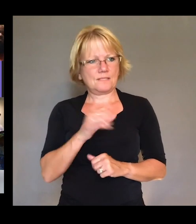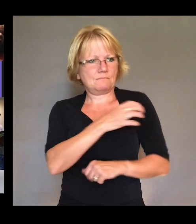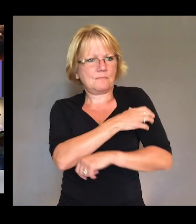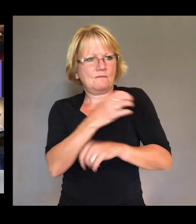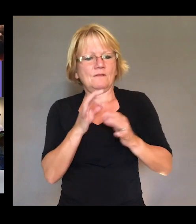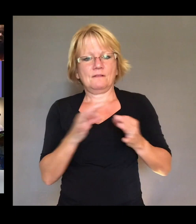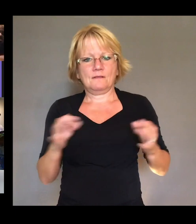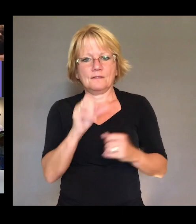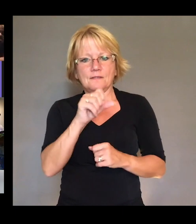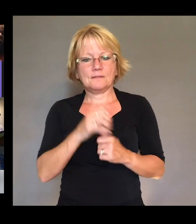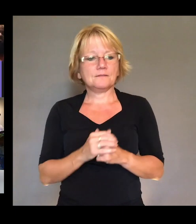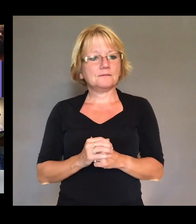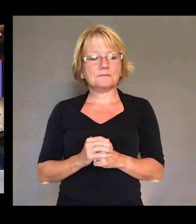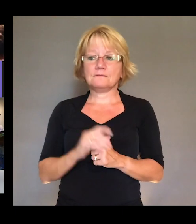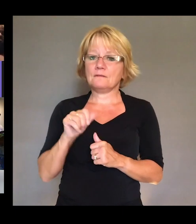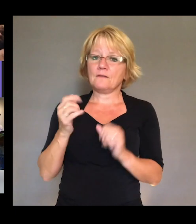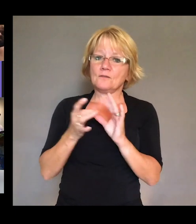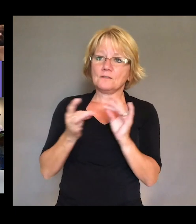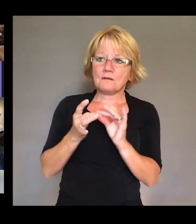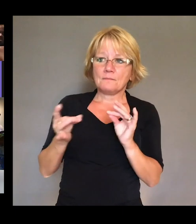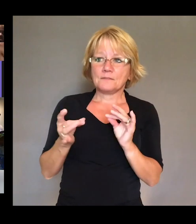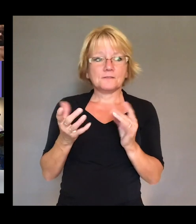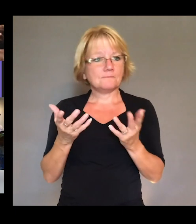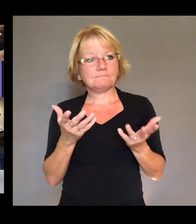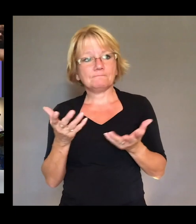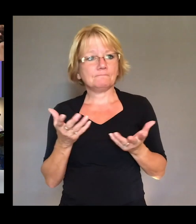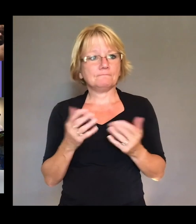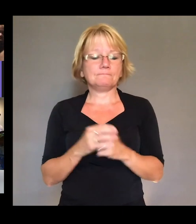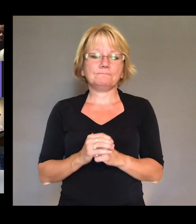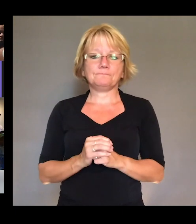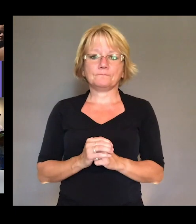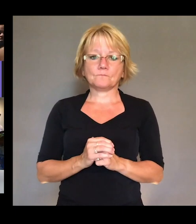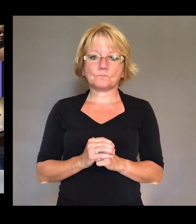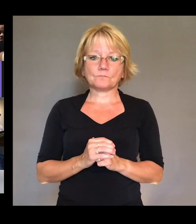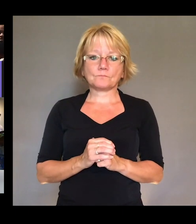That's powerful. Anybody else want to chime in on that? Any other innovative ways.